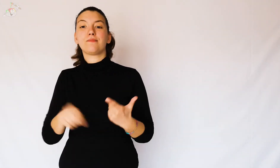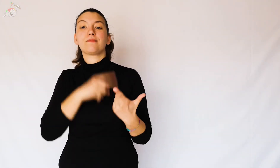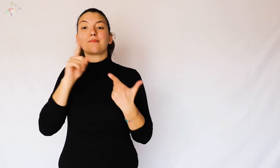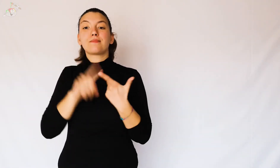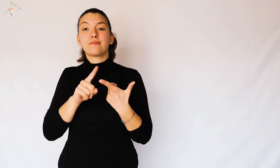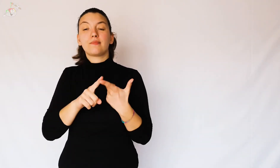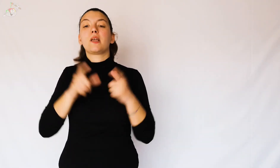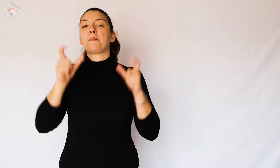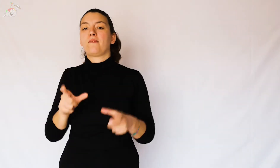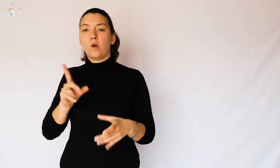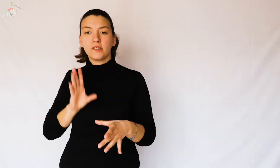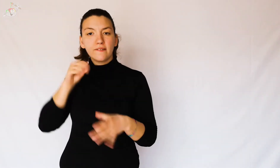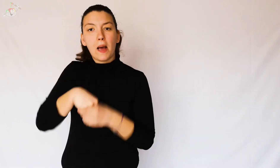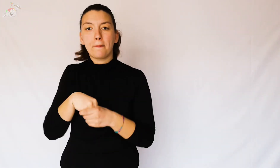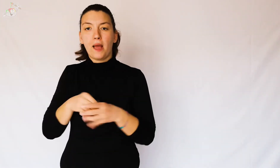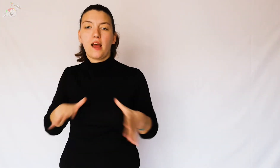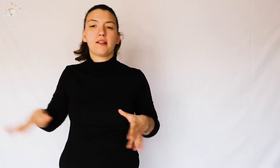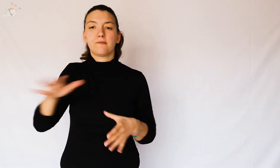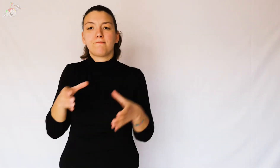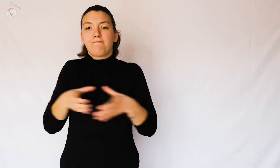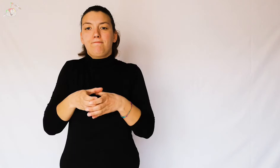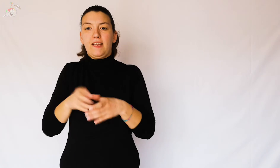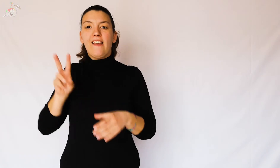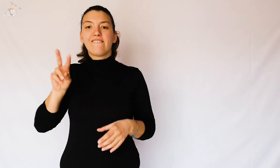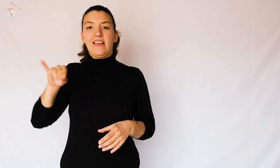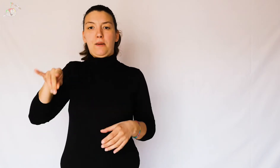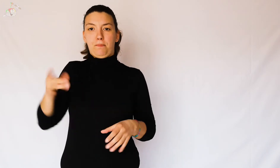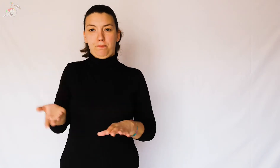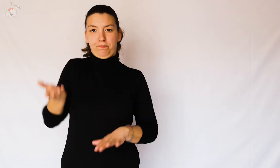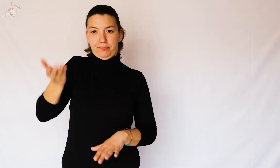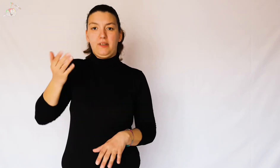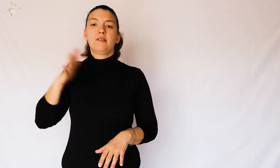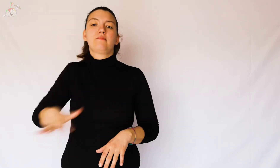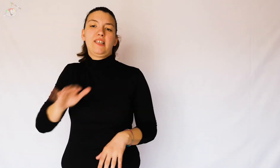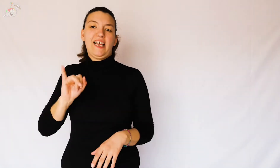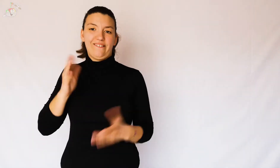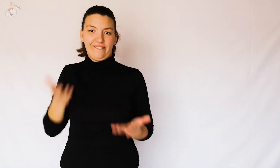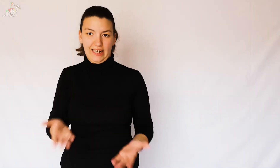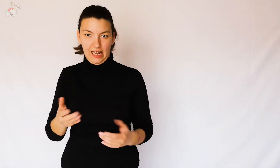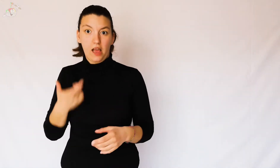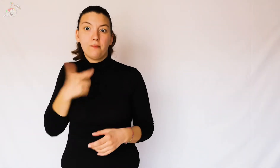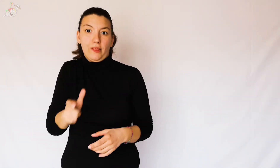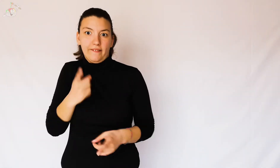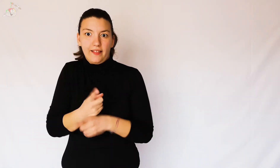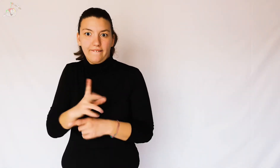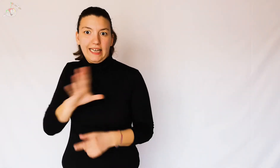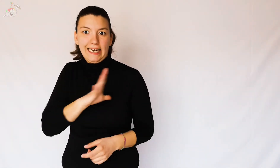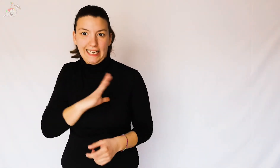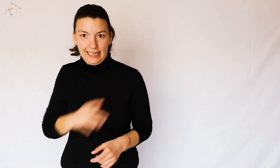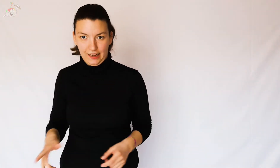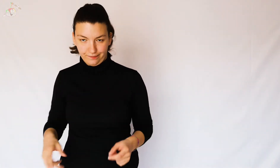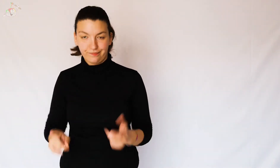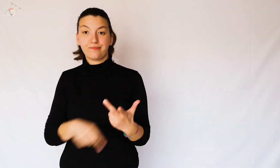She must be part of the VIP circle of Ivrea because she must be rich.